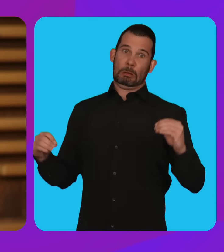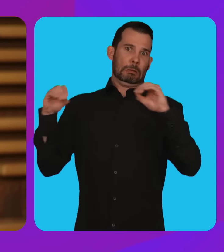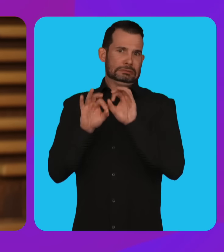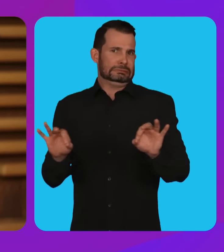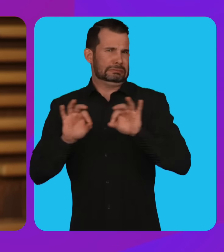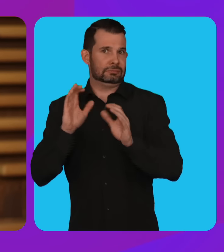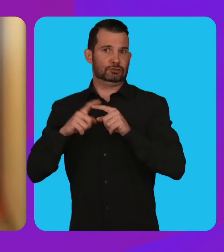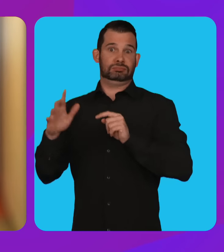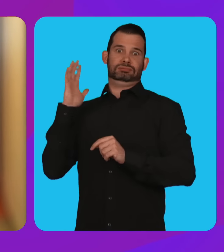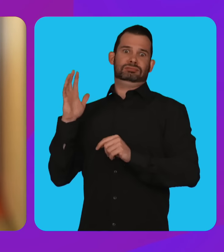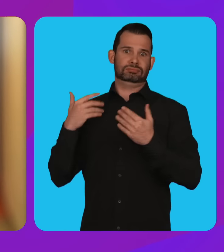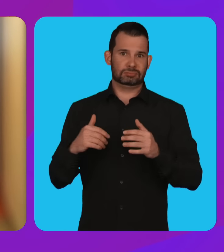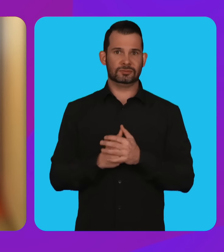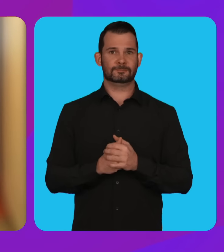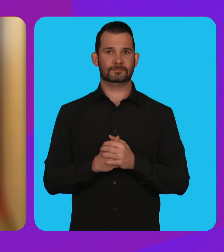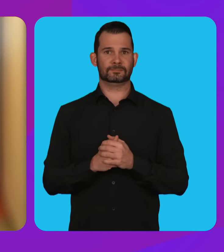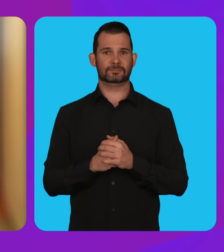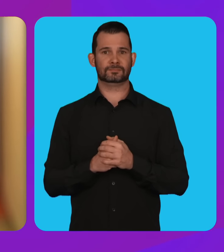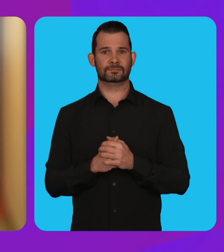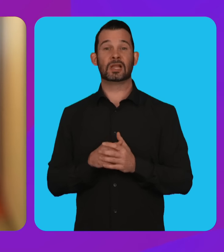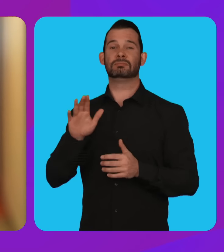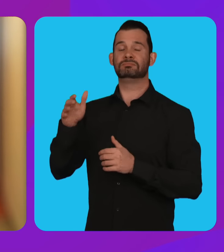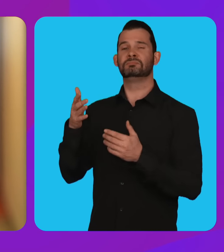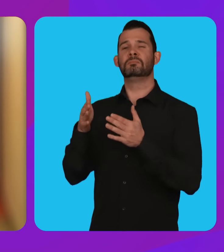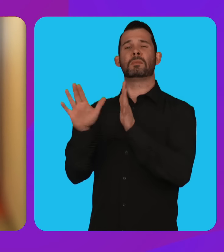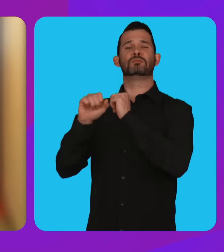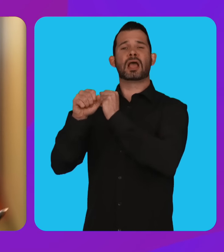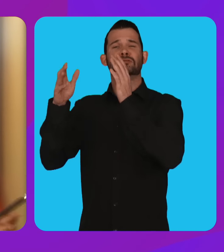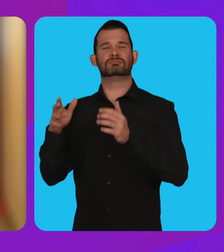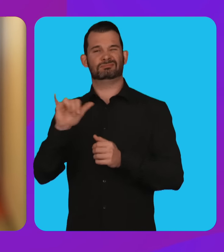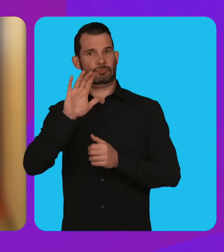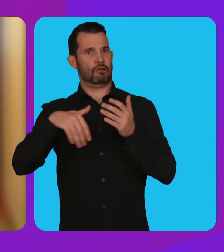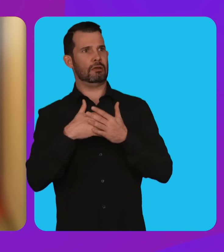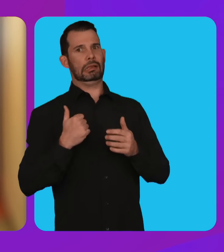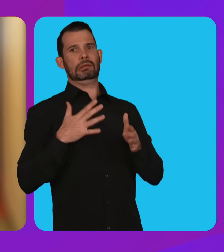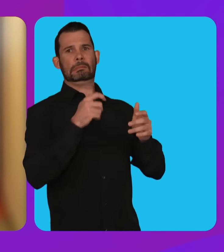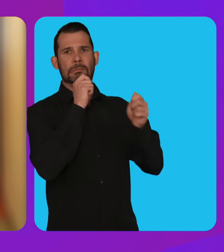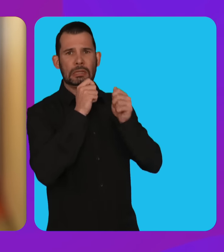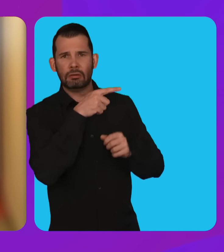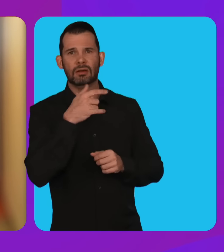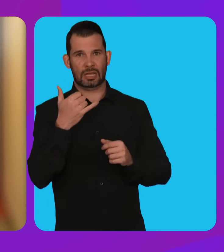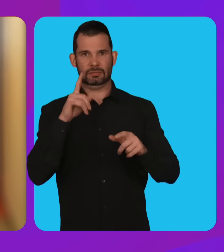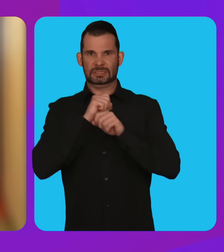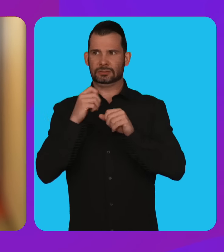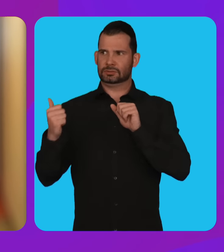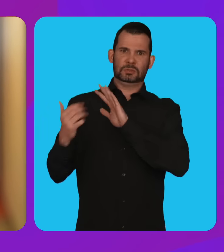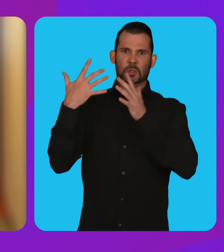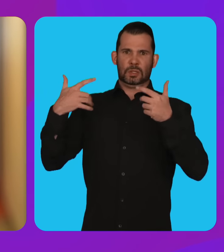[NON-ENGLISH SPEECH] [Interpreter 3] The public broadcaster, like all Canadian media, is facing ferocious competition